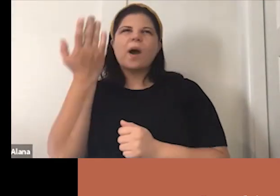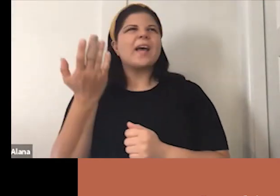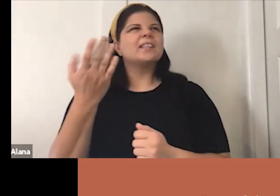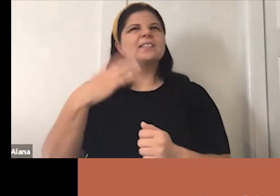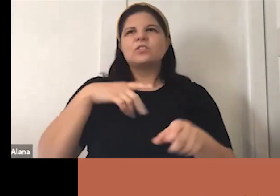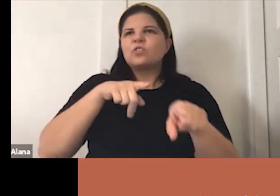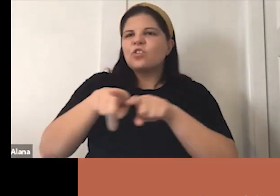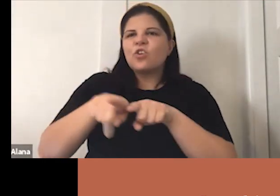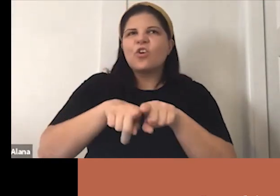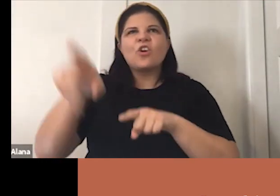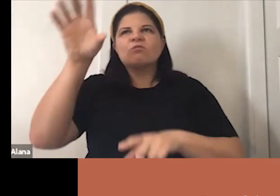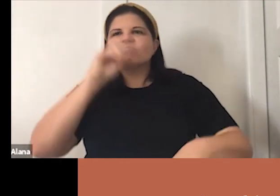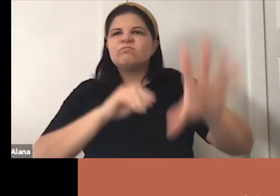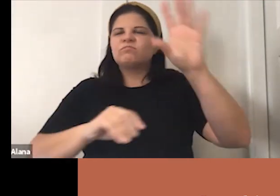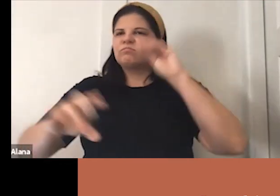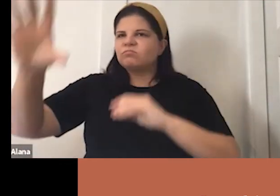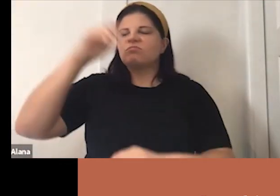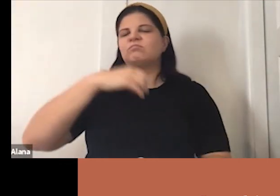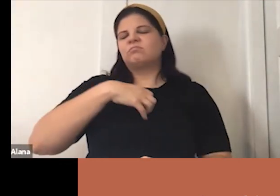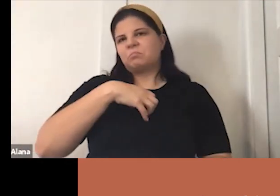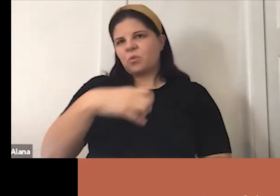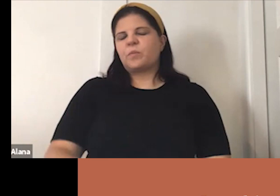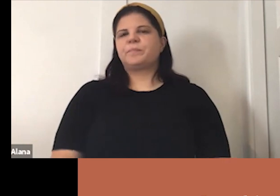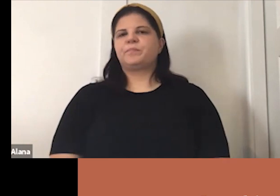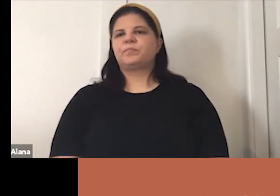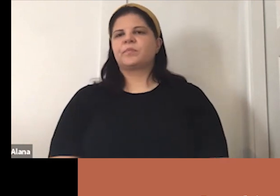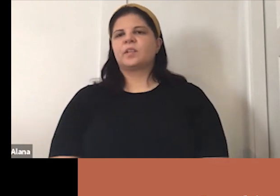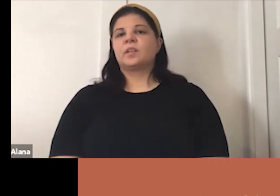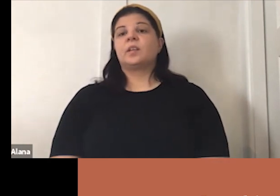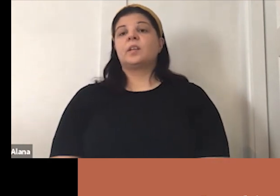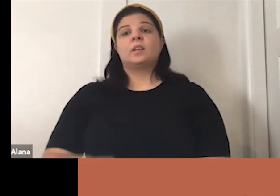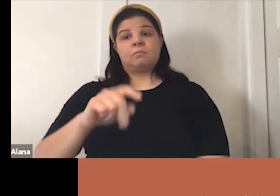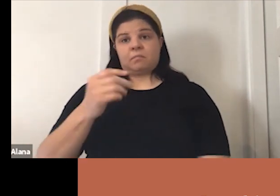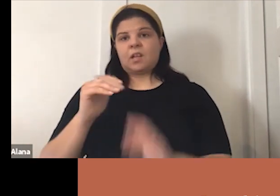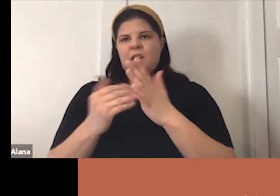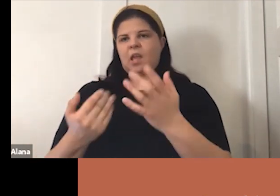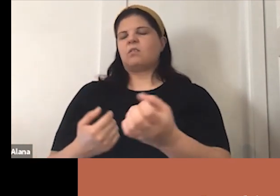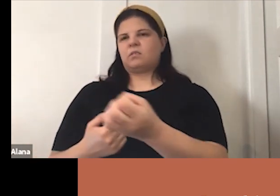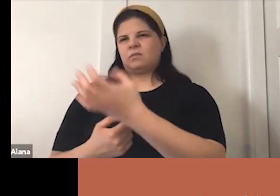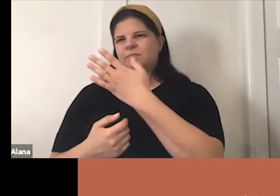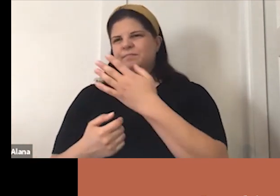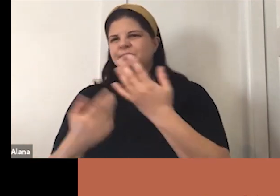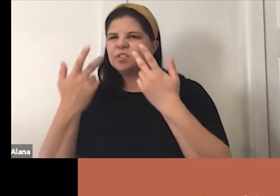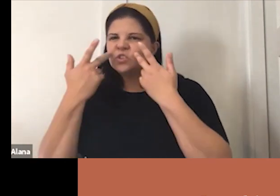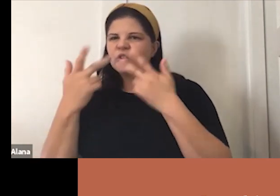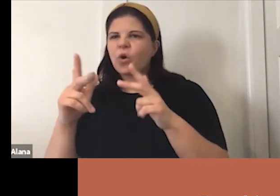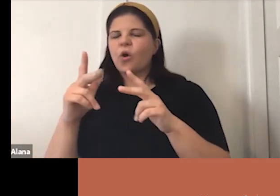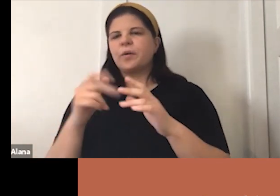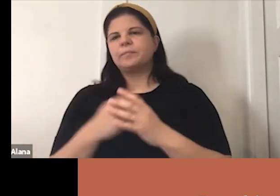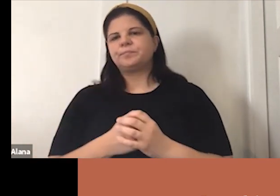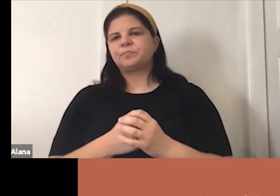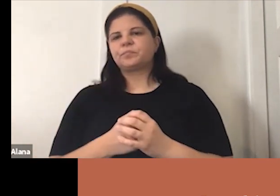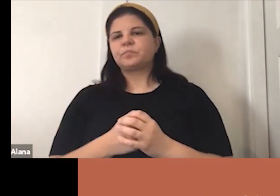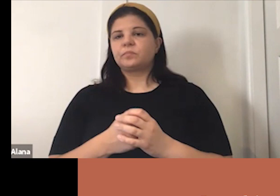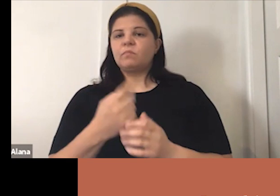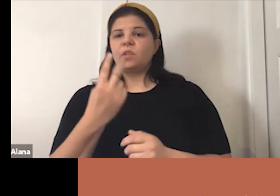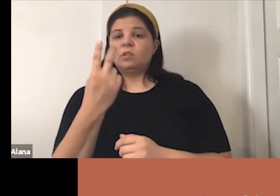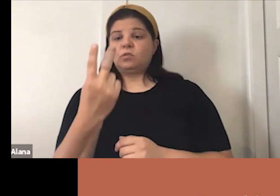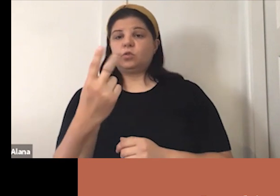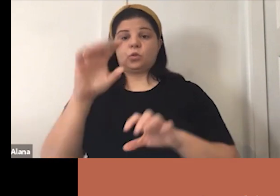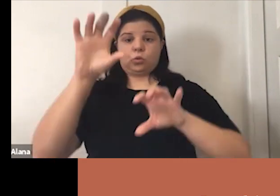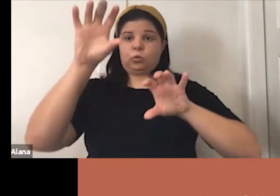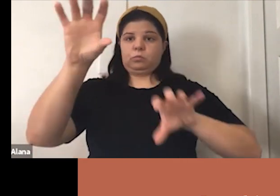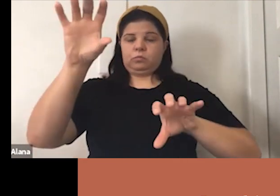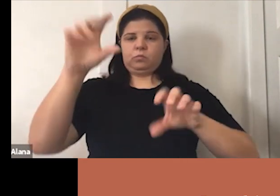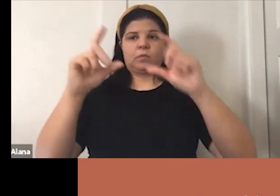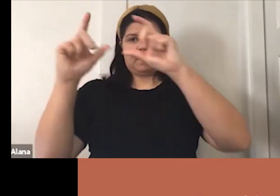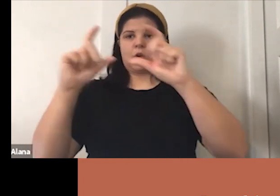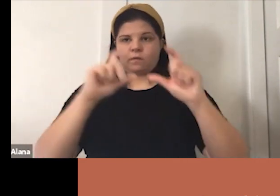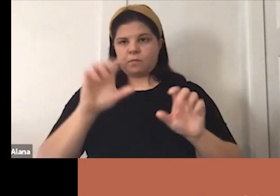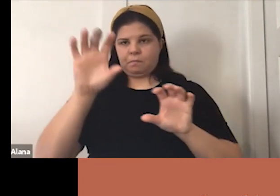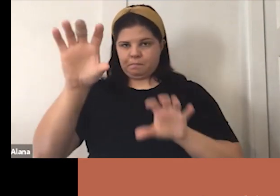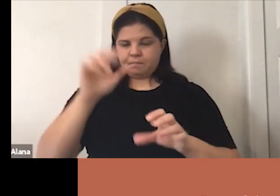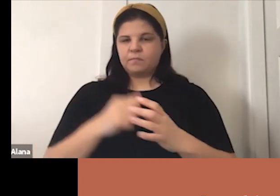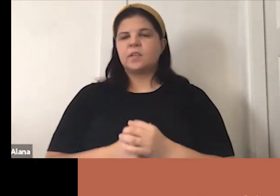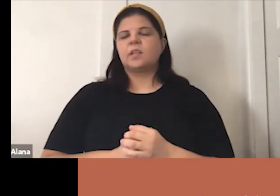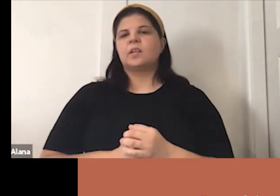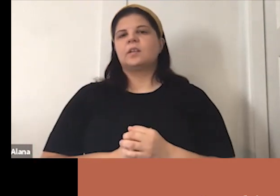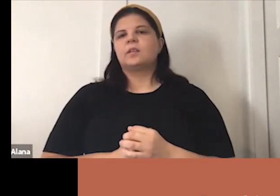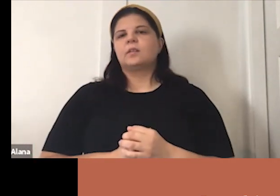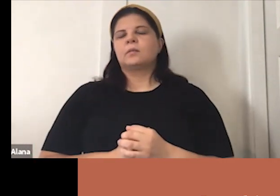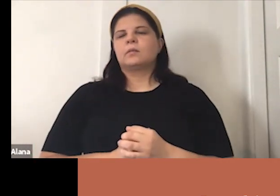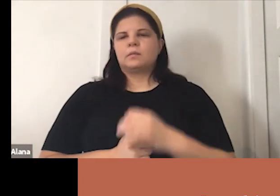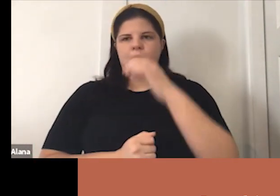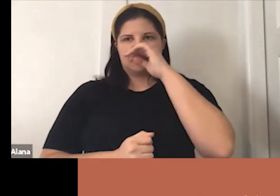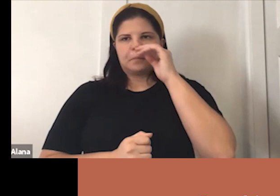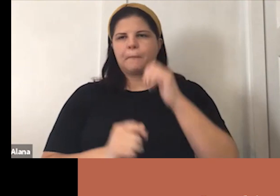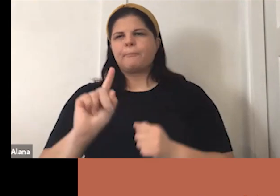Now, this slide that you see, it's actually two images again, and the first one is me